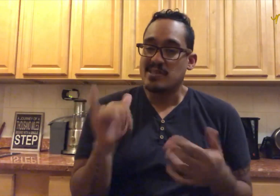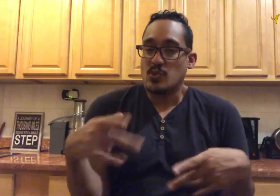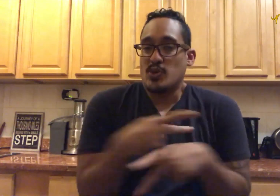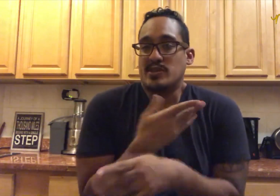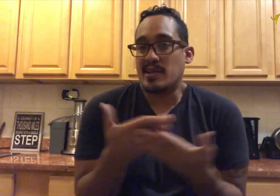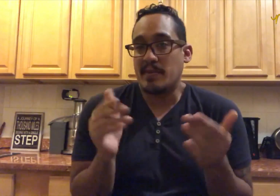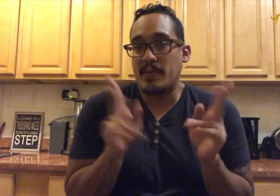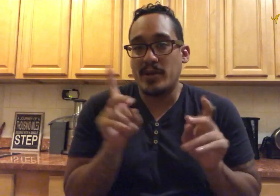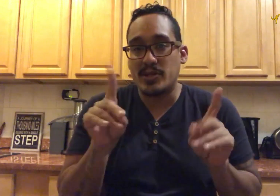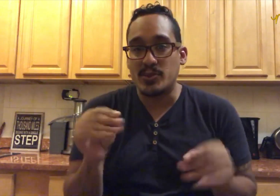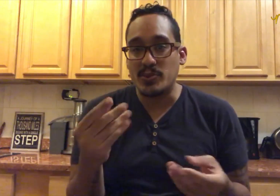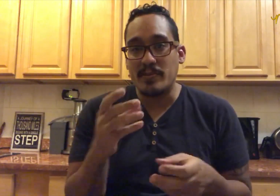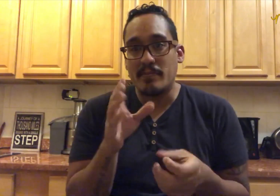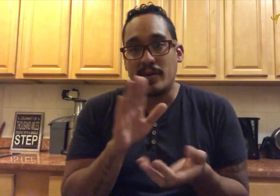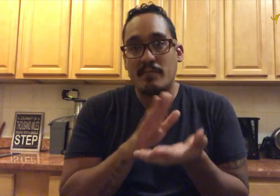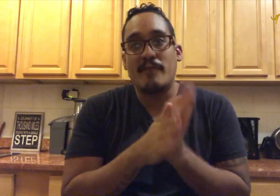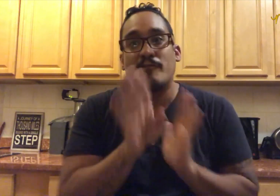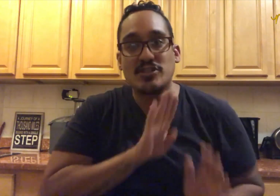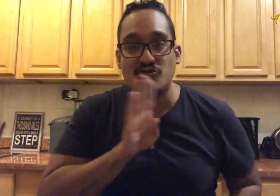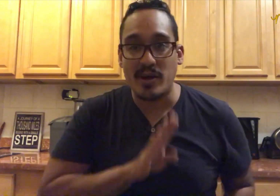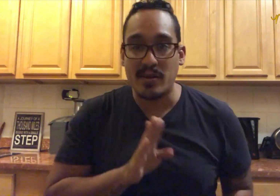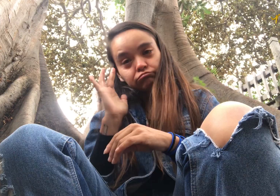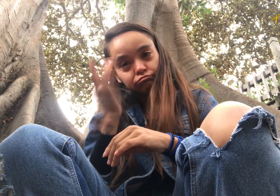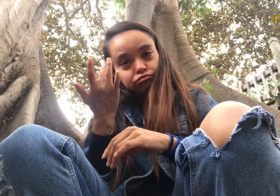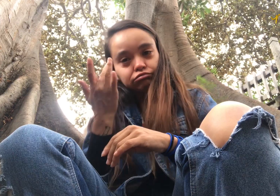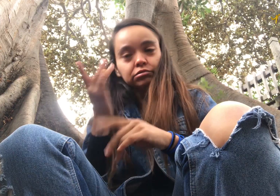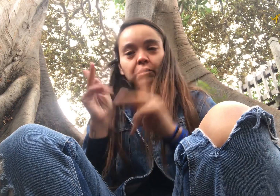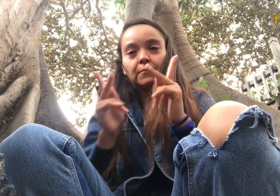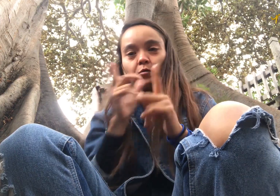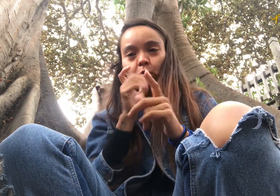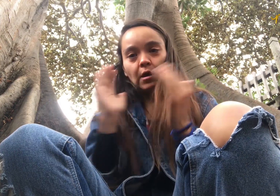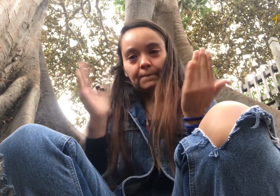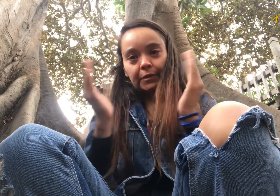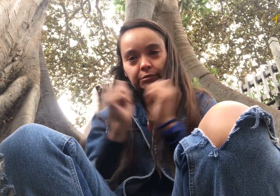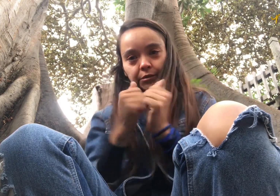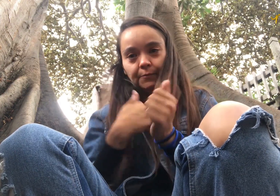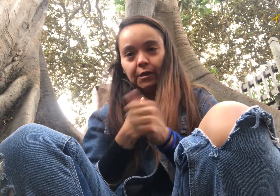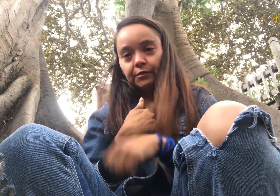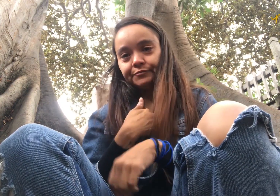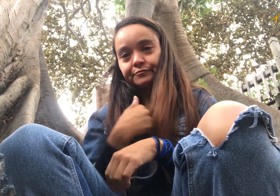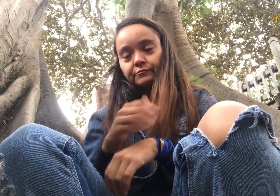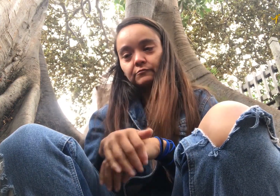and really, that's the worst thing you can do. I'm sick of people who compare themselves to me.